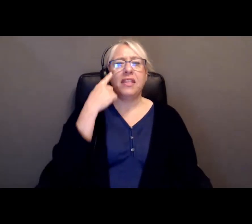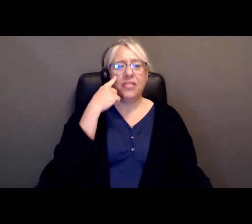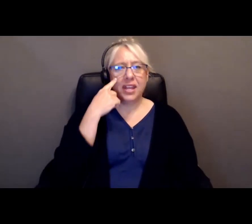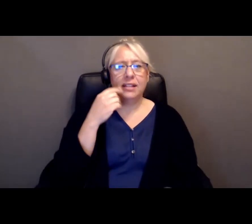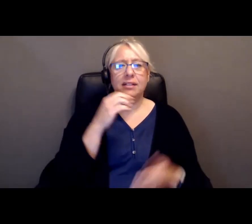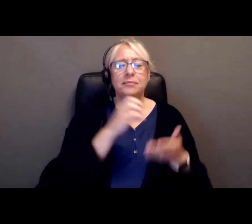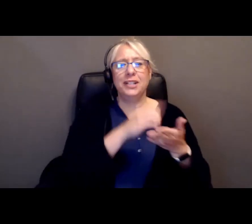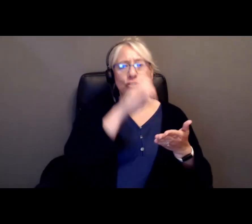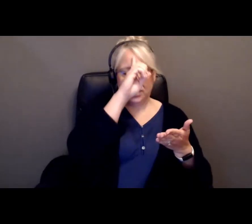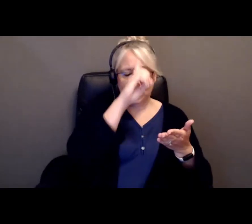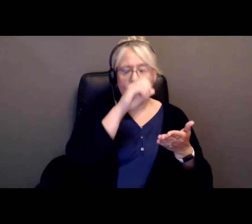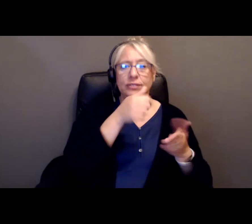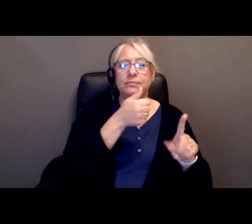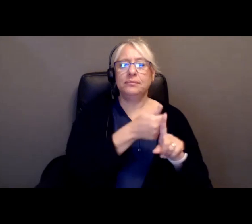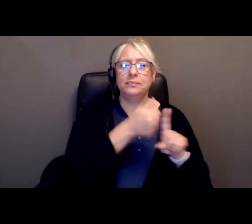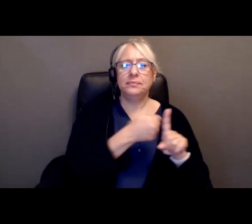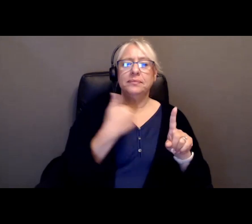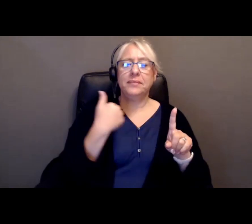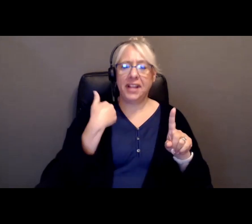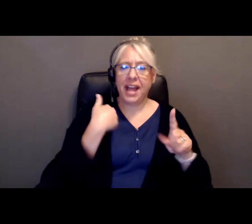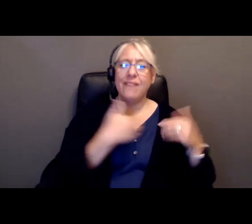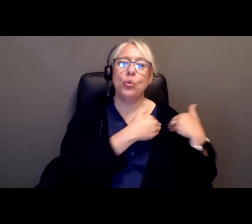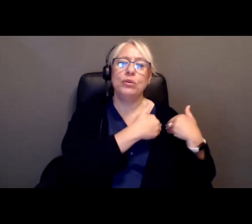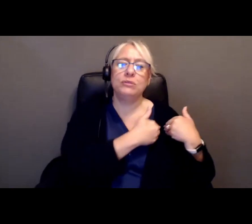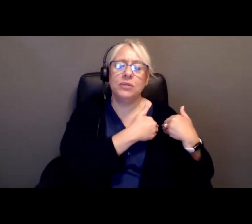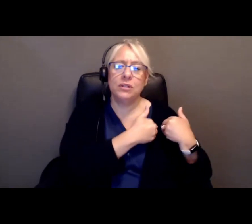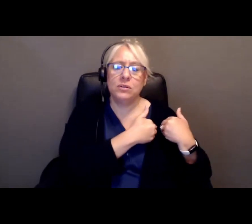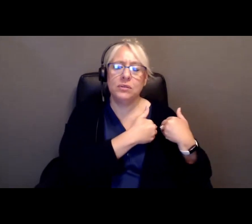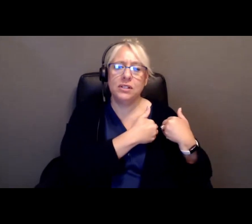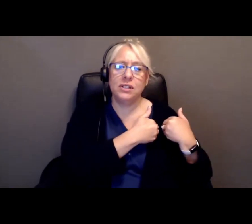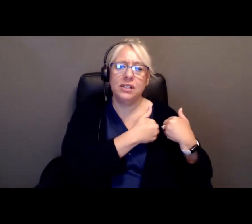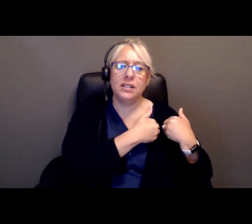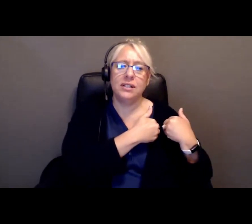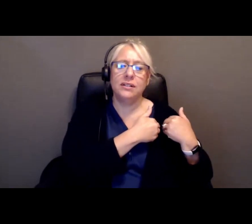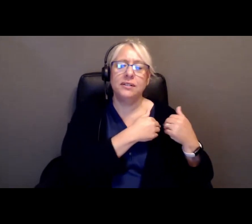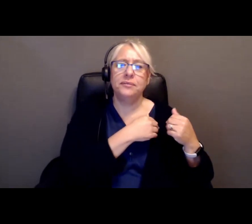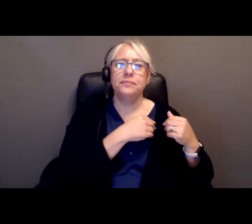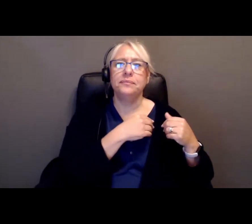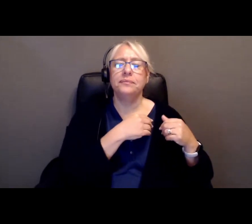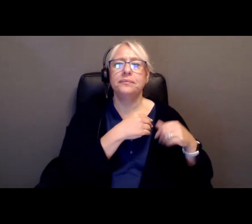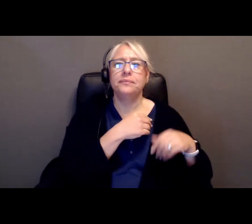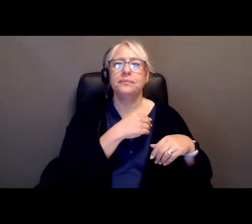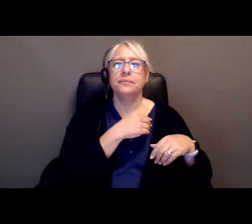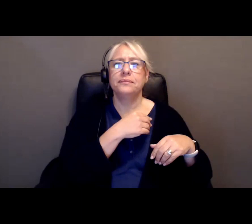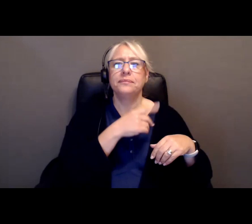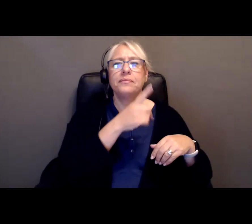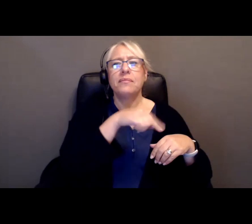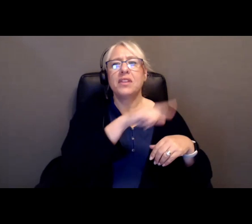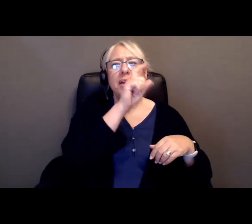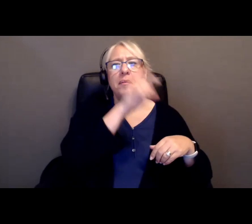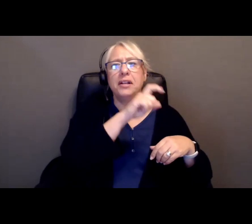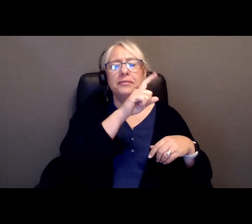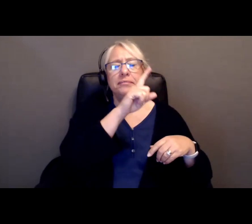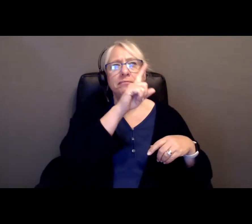a responsibility to think about the power that comes with being in an institution.